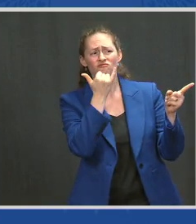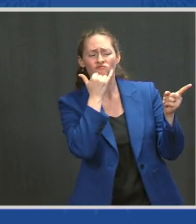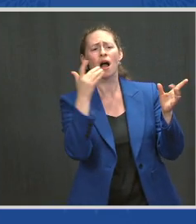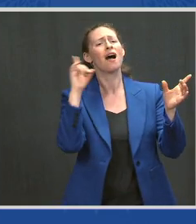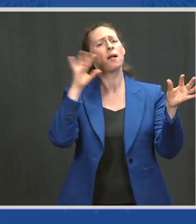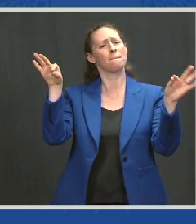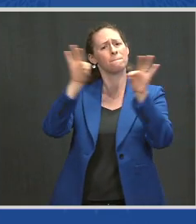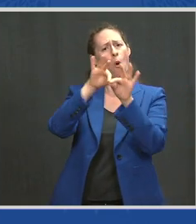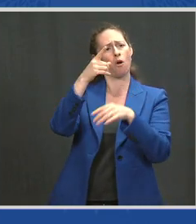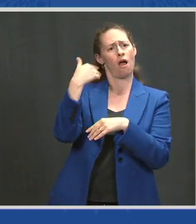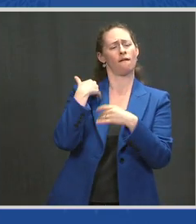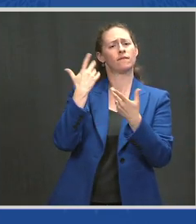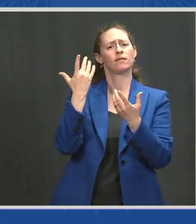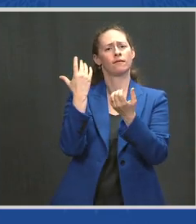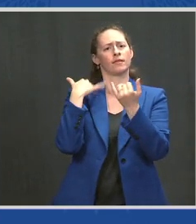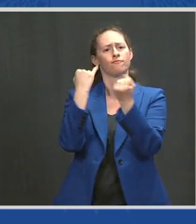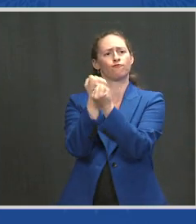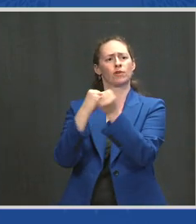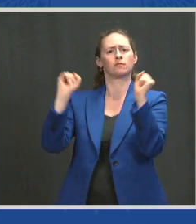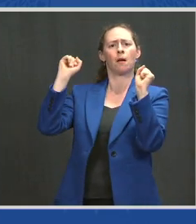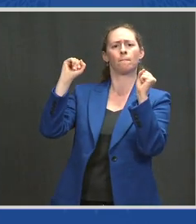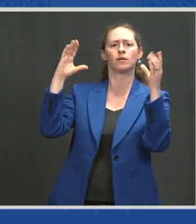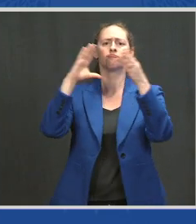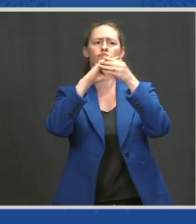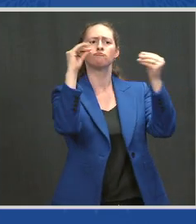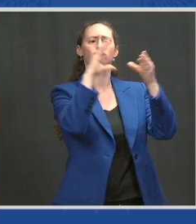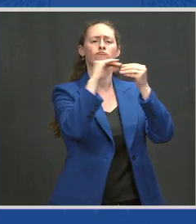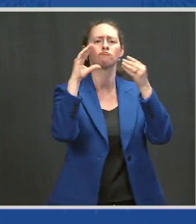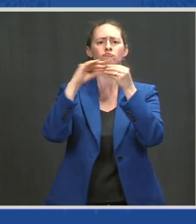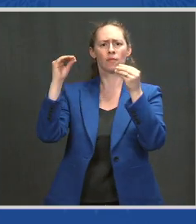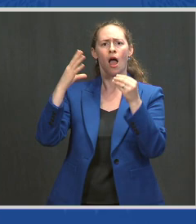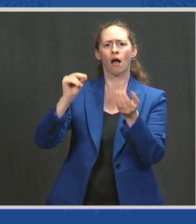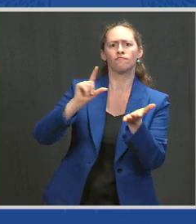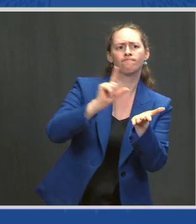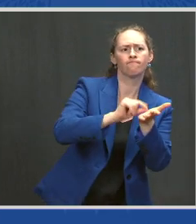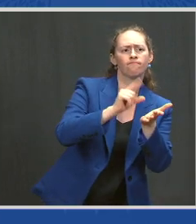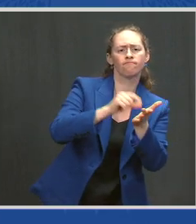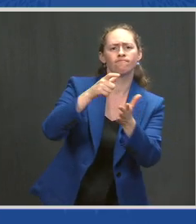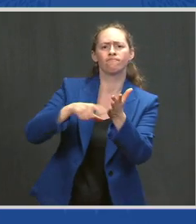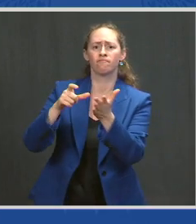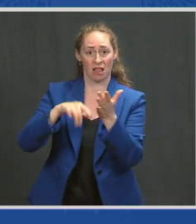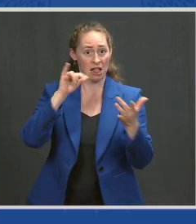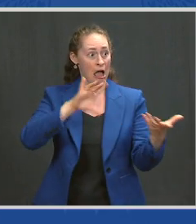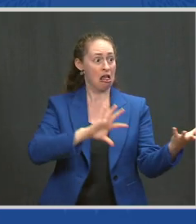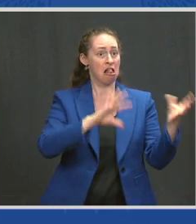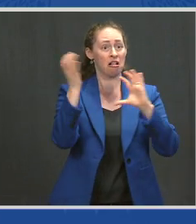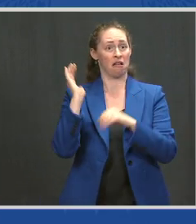attempts to violate our democratic sovereignty or destabilize our democratic elections, and we would respond.